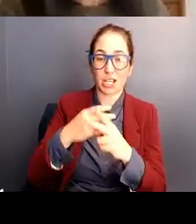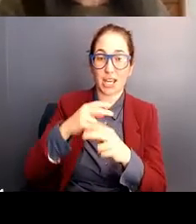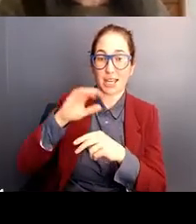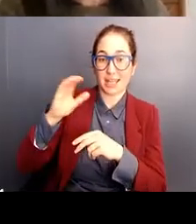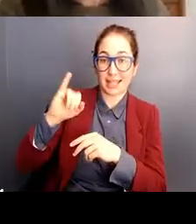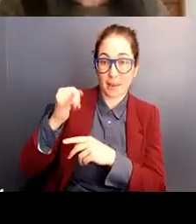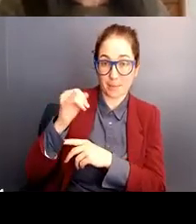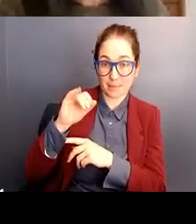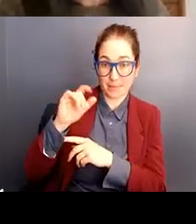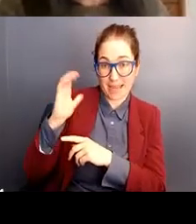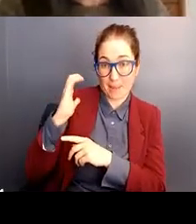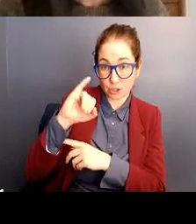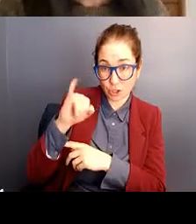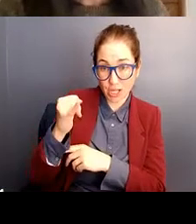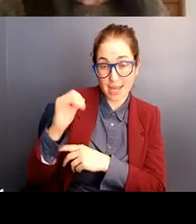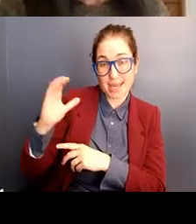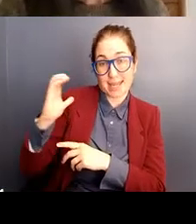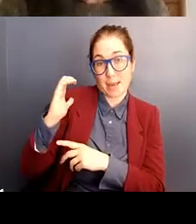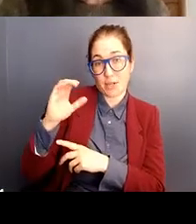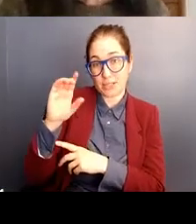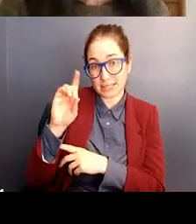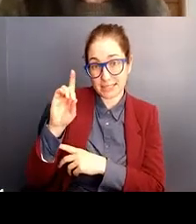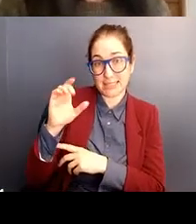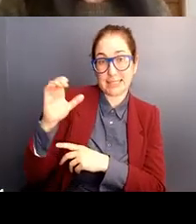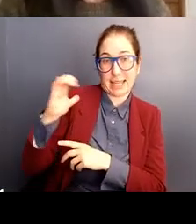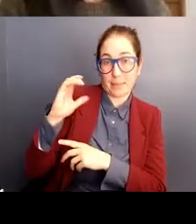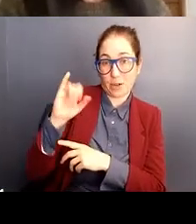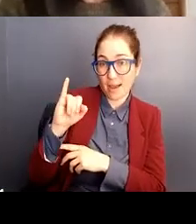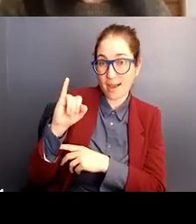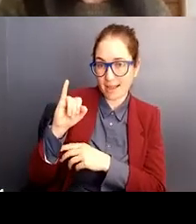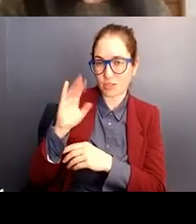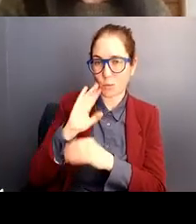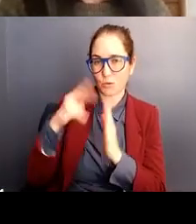the J., the D., and the I. And then you also want to make sure